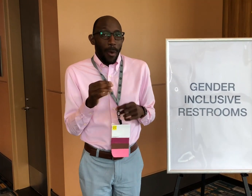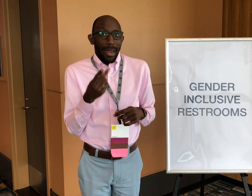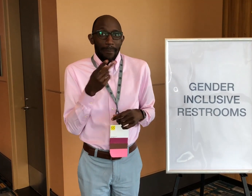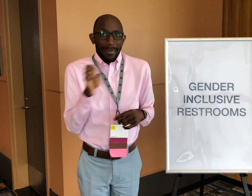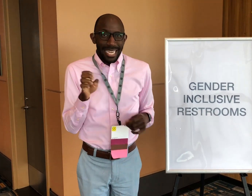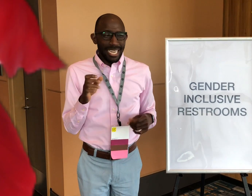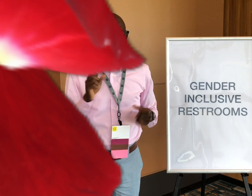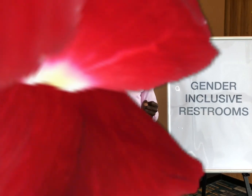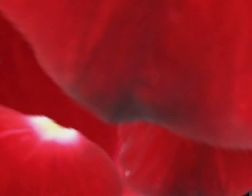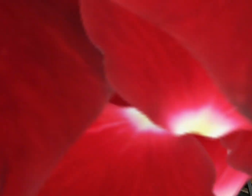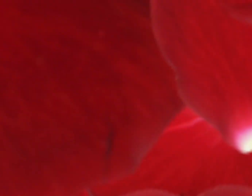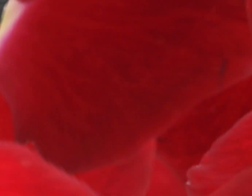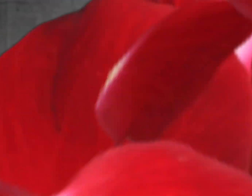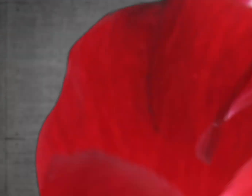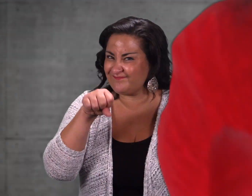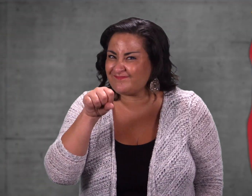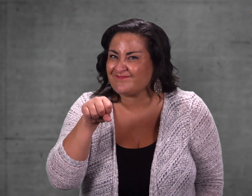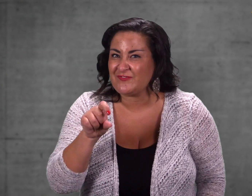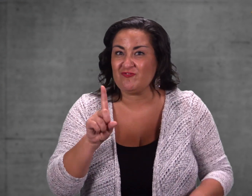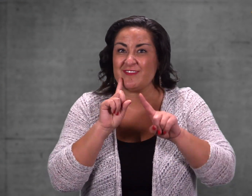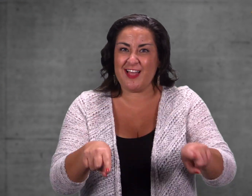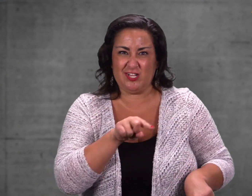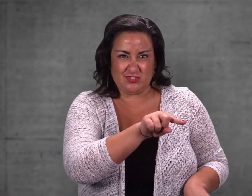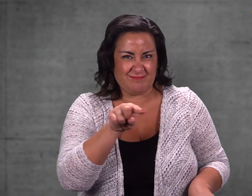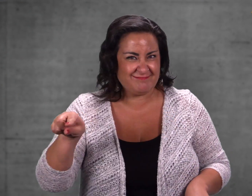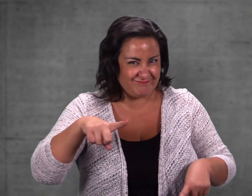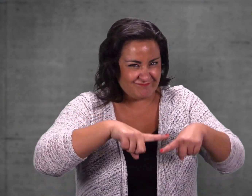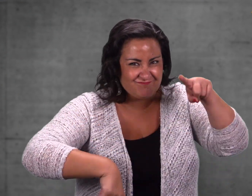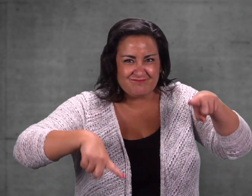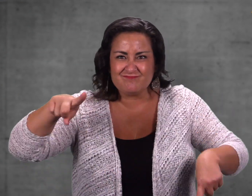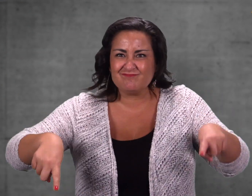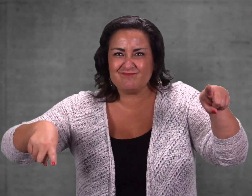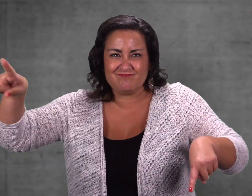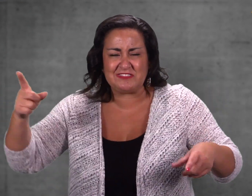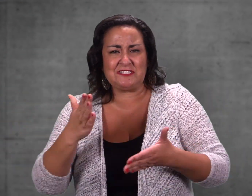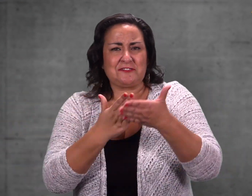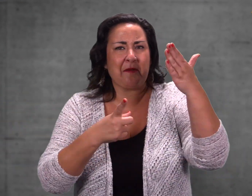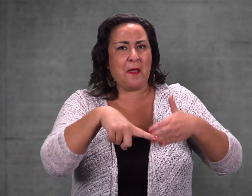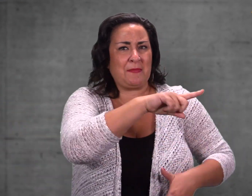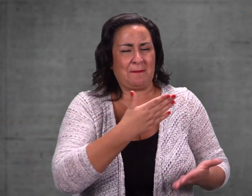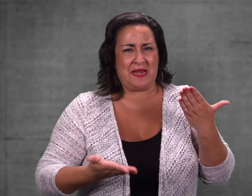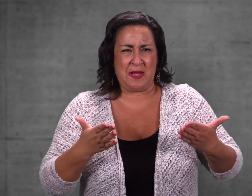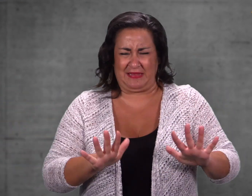Everyone needs to pee. For sure. As you can see, the reactions are varied.